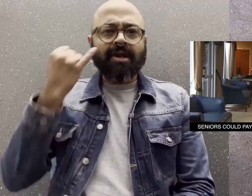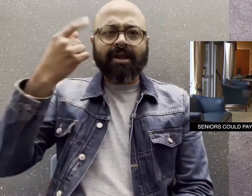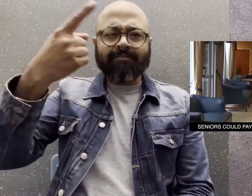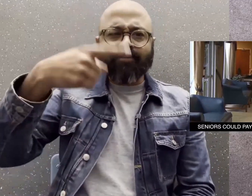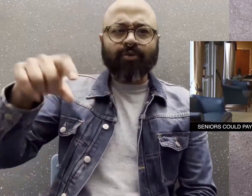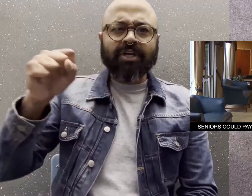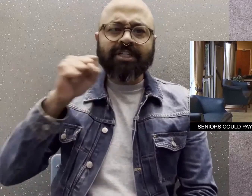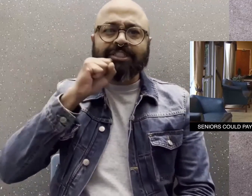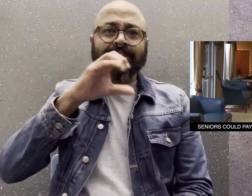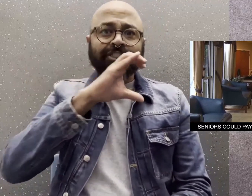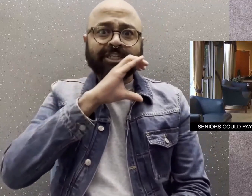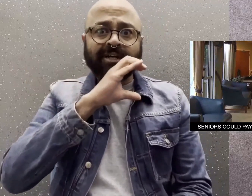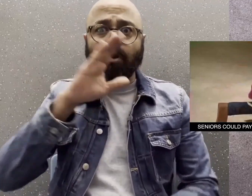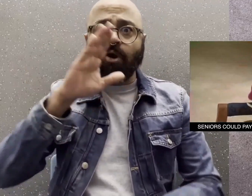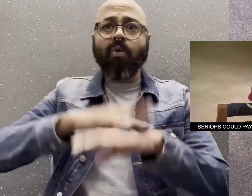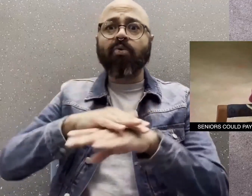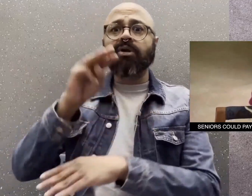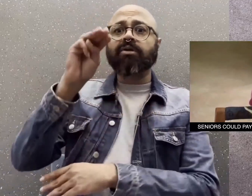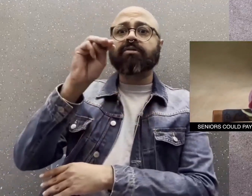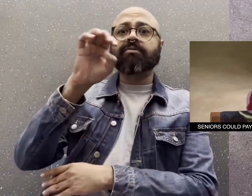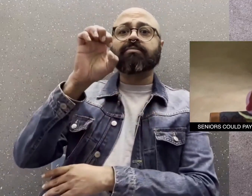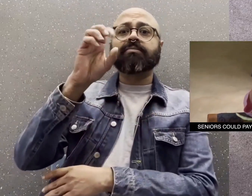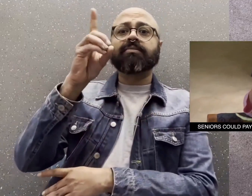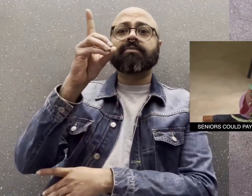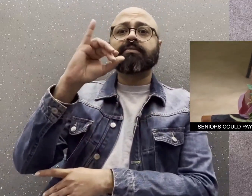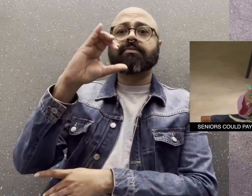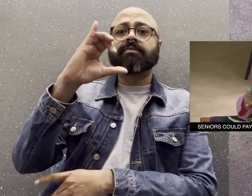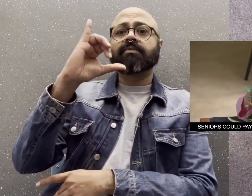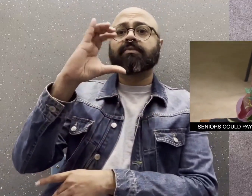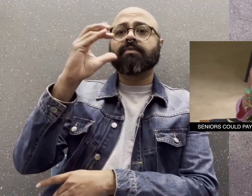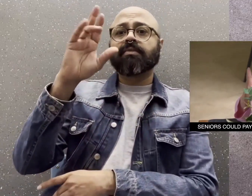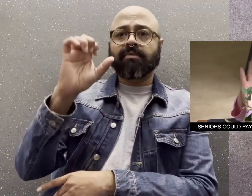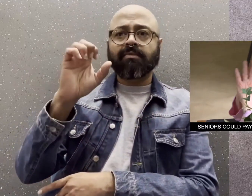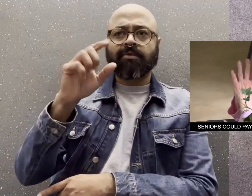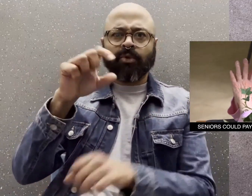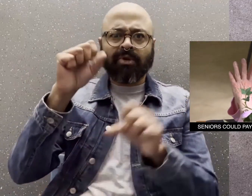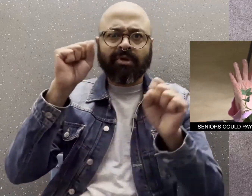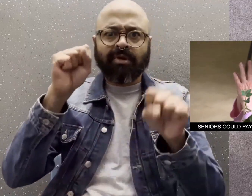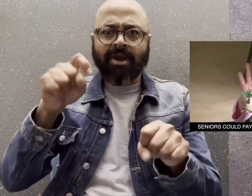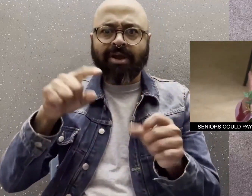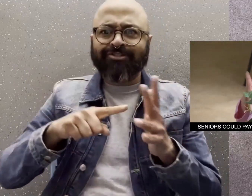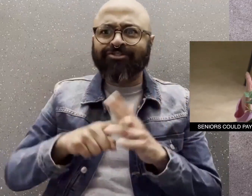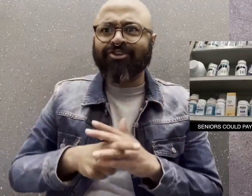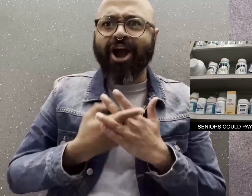If you are a senior citizen on Medicare, you could